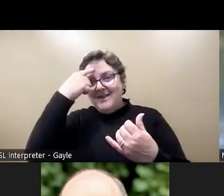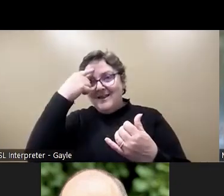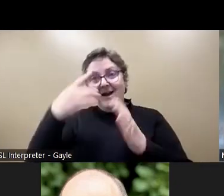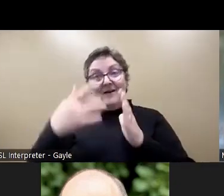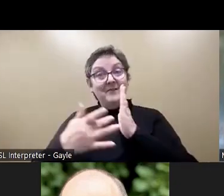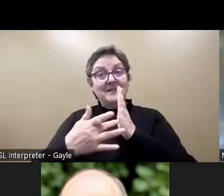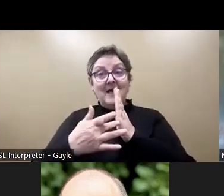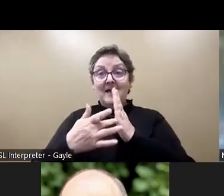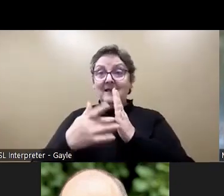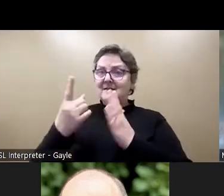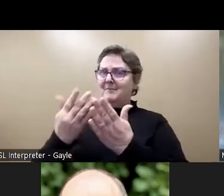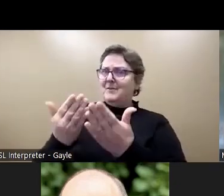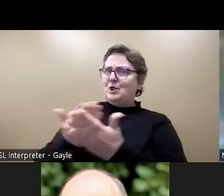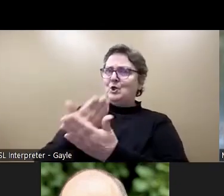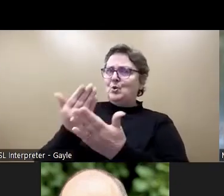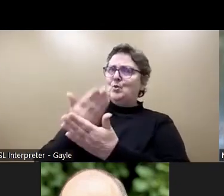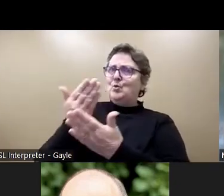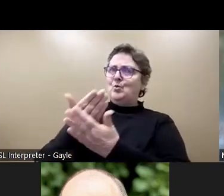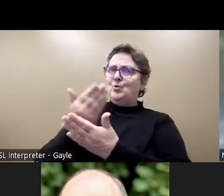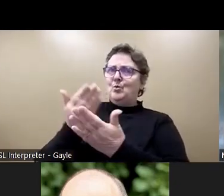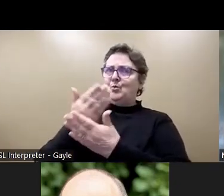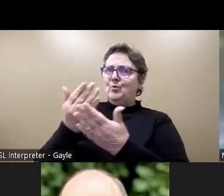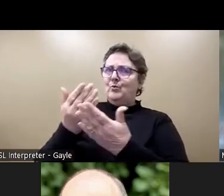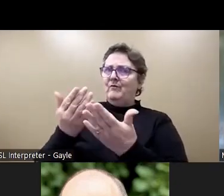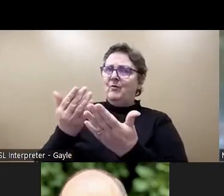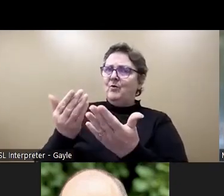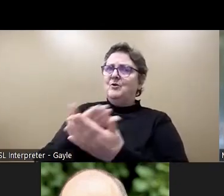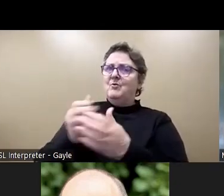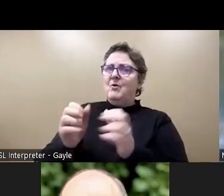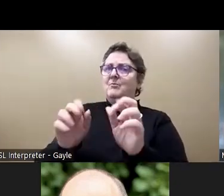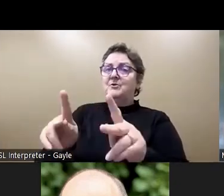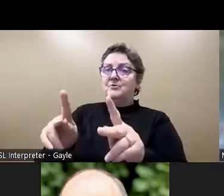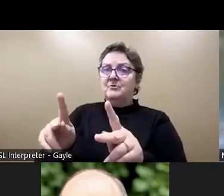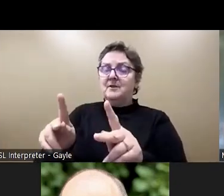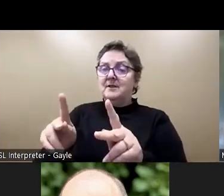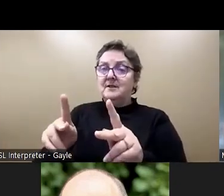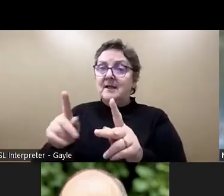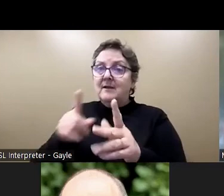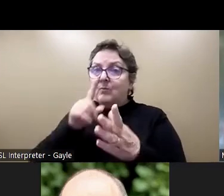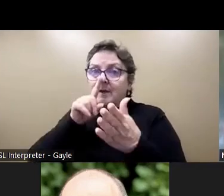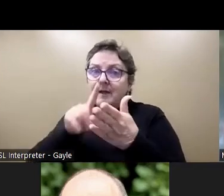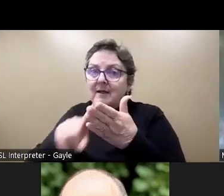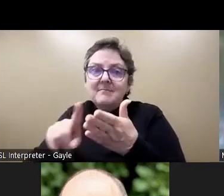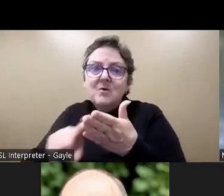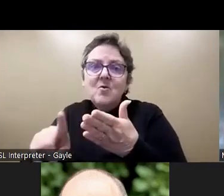which allows different opportunities. All of which can be explored to see what can be optimized